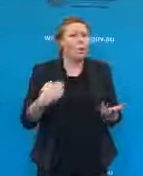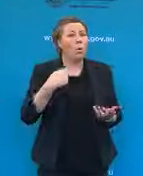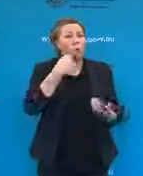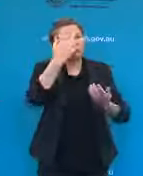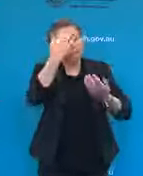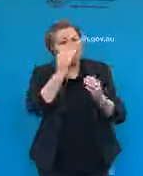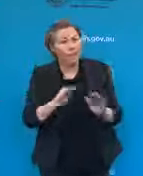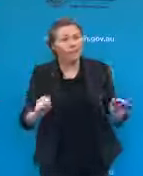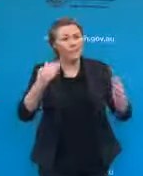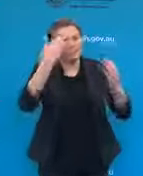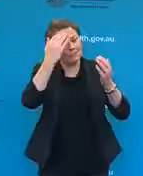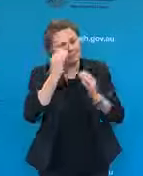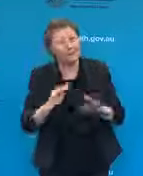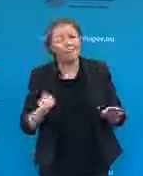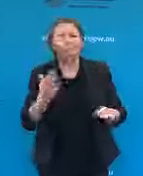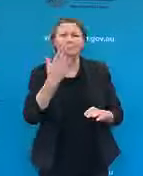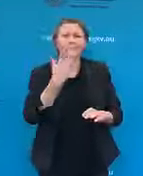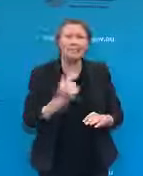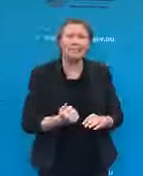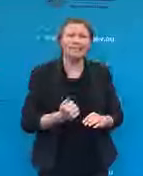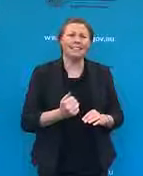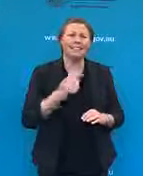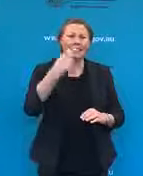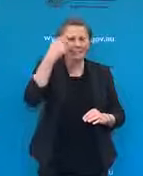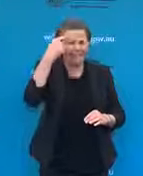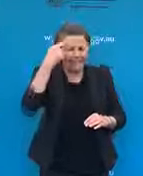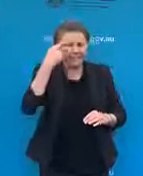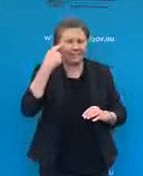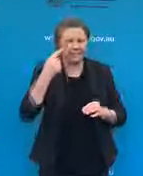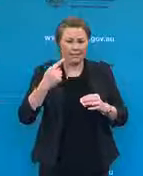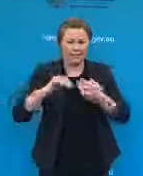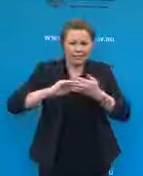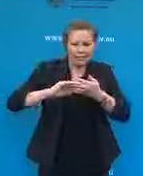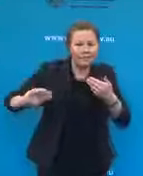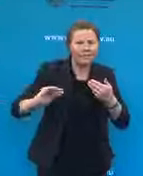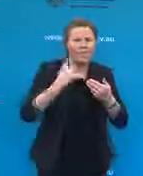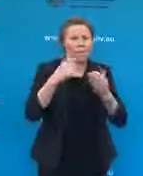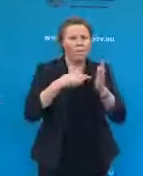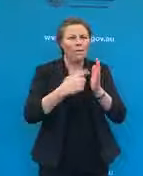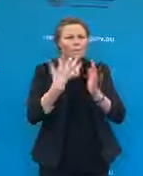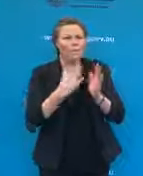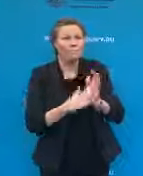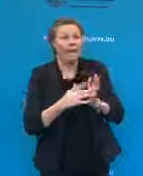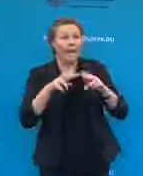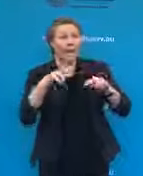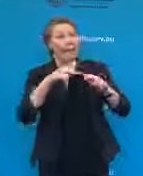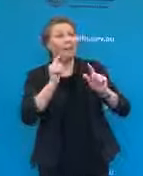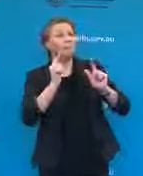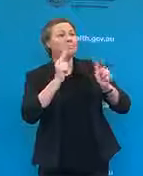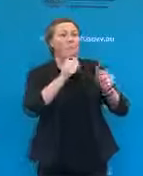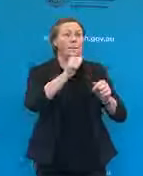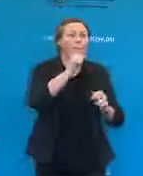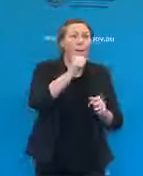must practice those personal responsibilities things. So, if you're going to a pub or a club and even if there are large numbers, you must make